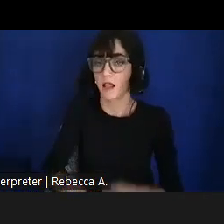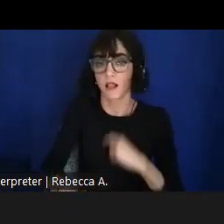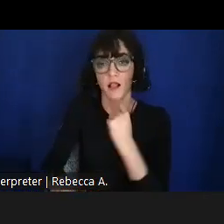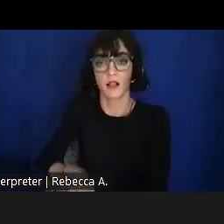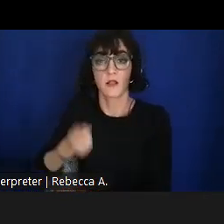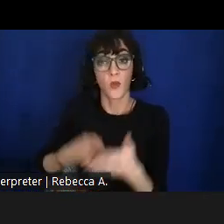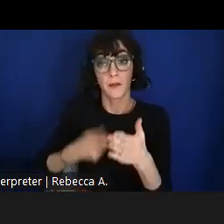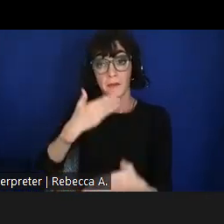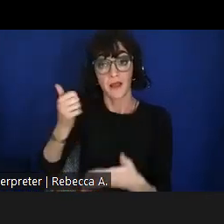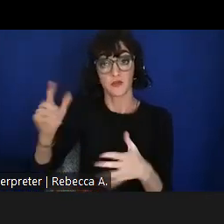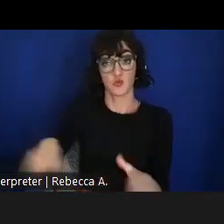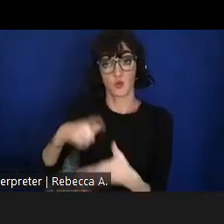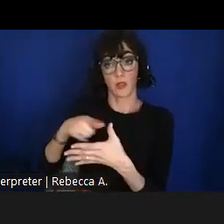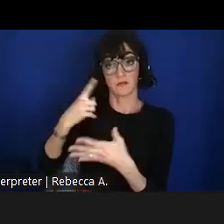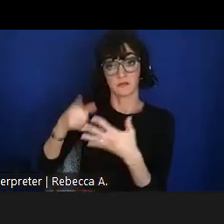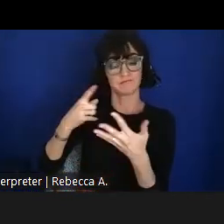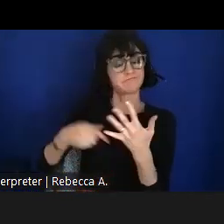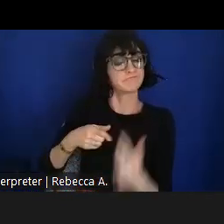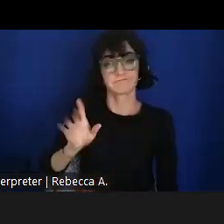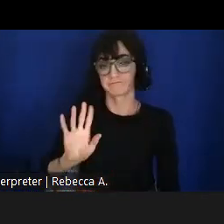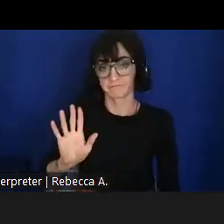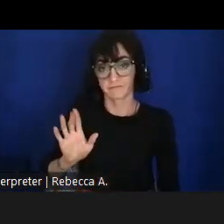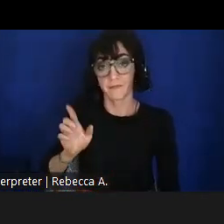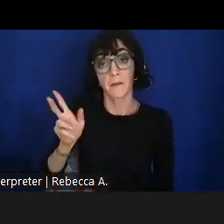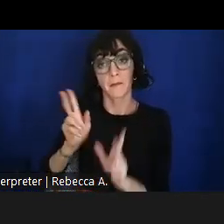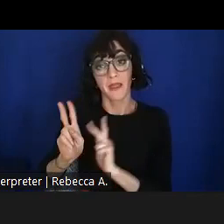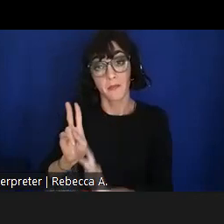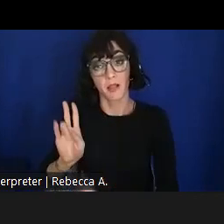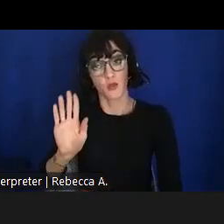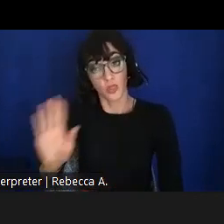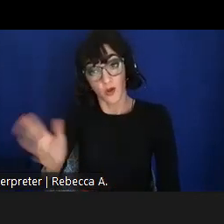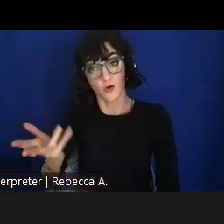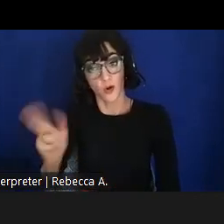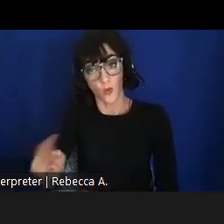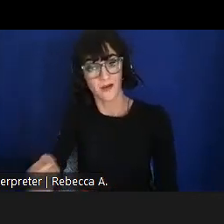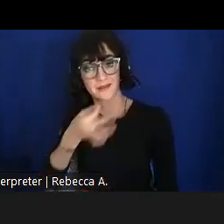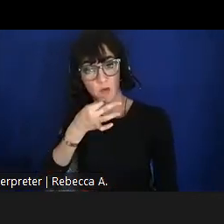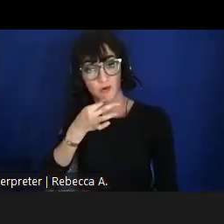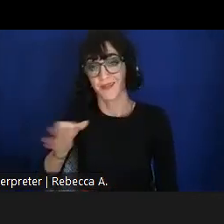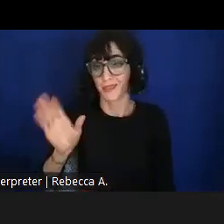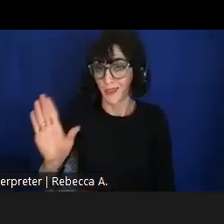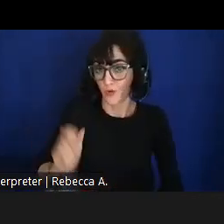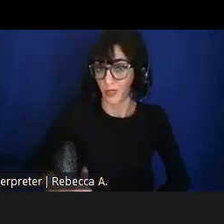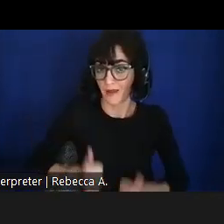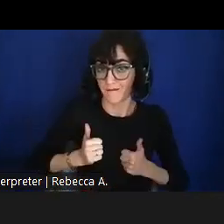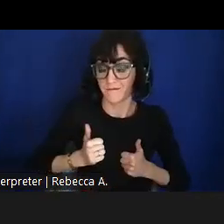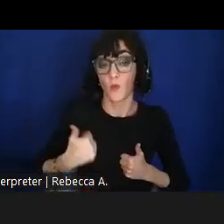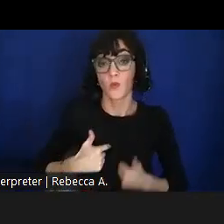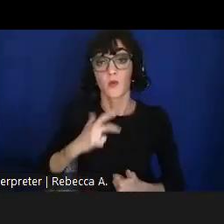experts on their own life and really anything that we do needs to center them and their